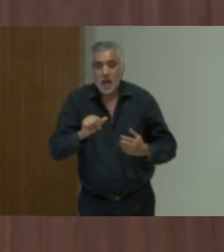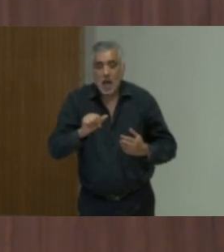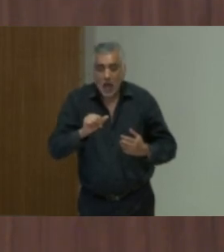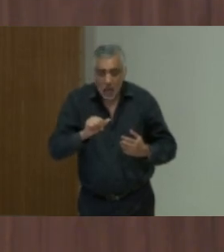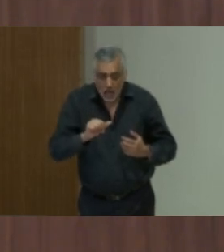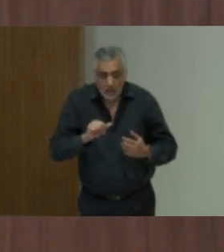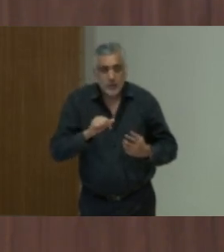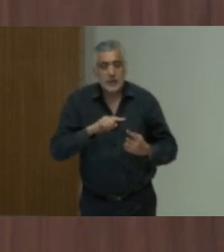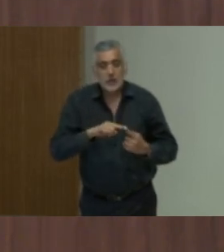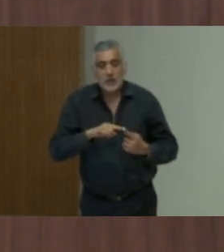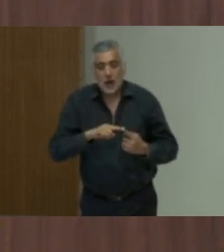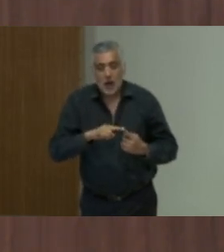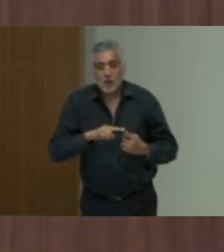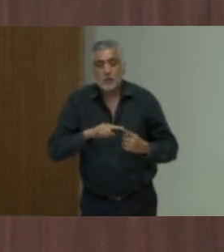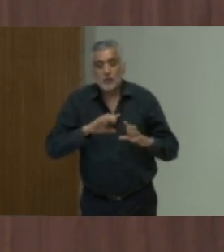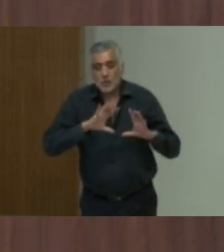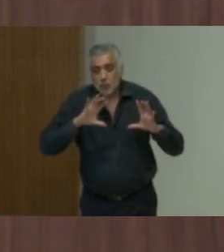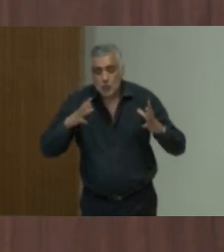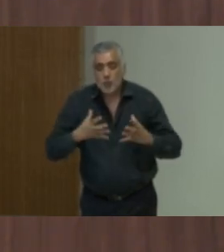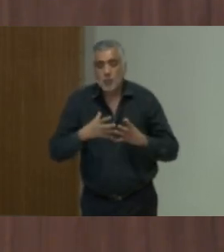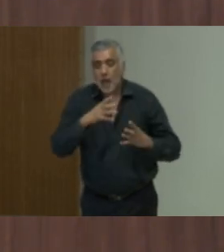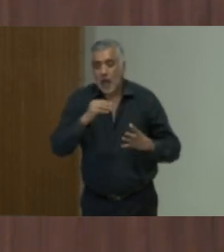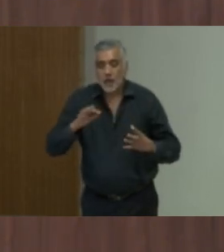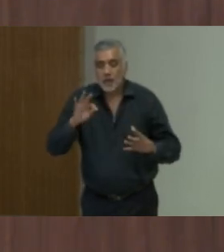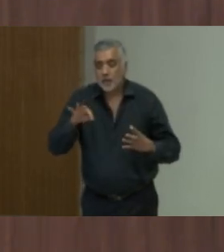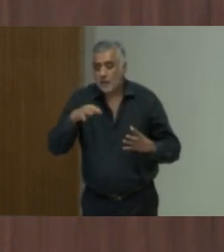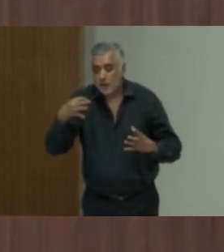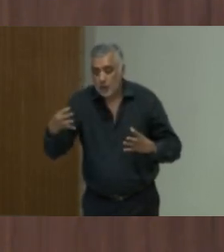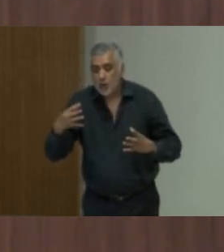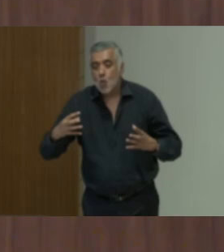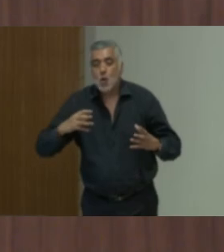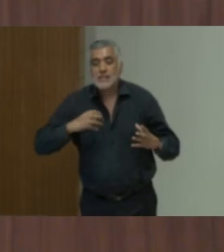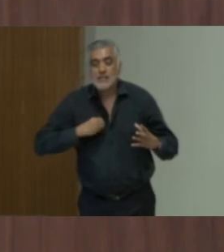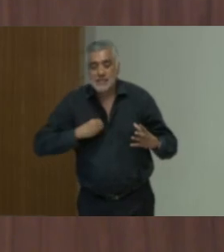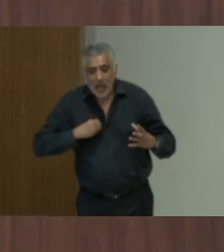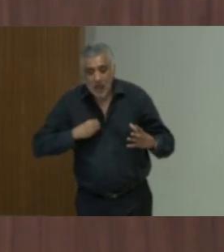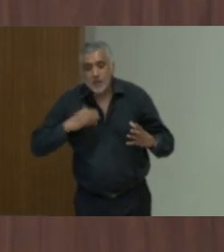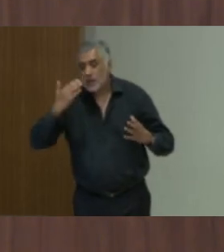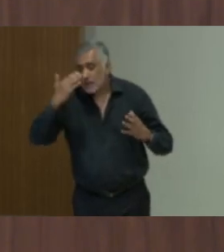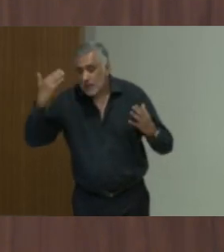I agree with Justin Glyn, the problem, I think, in Italy, like the world, is the prejudice